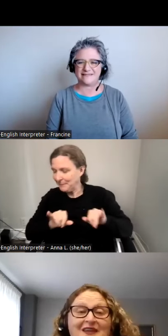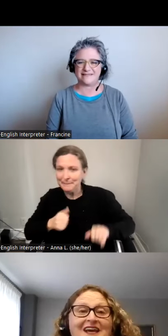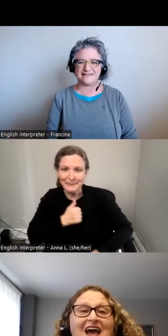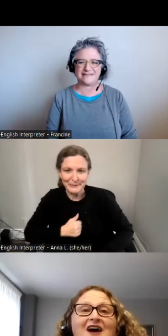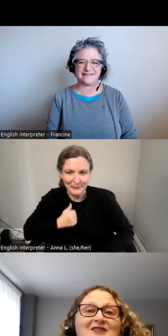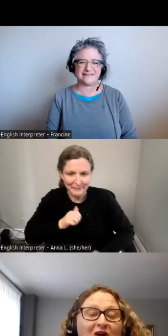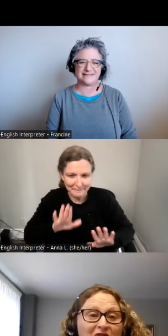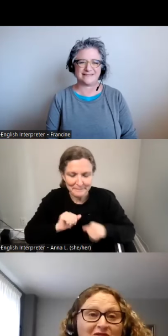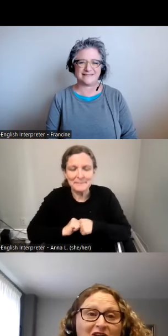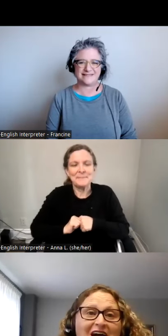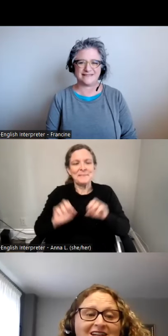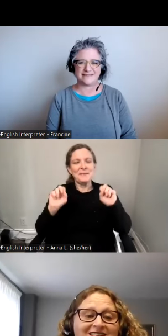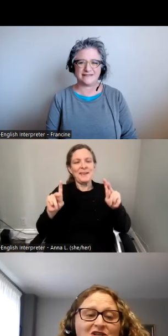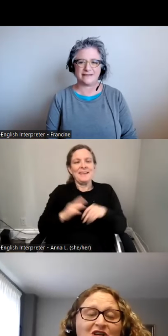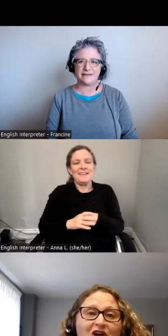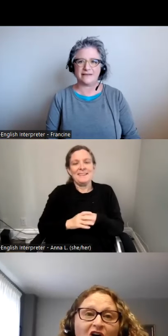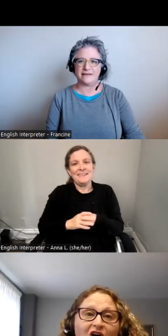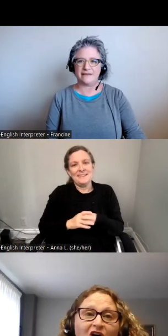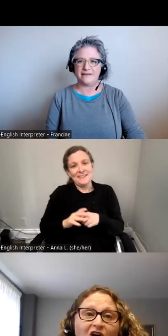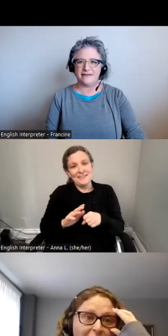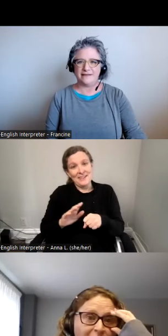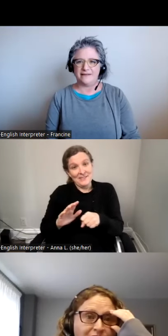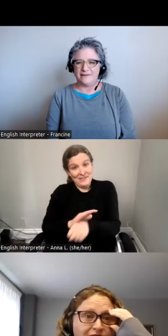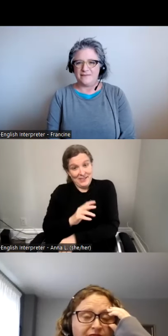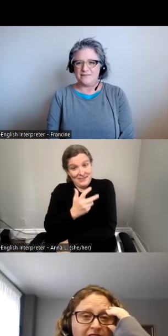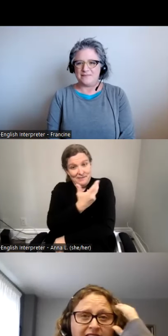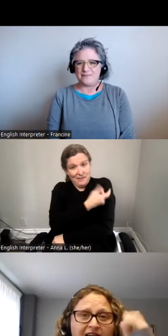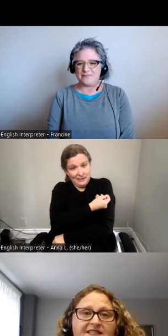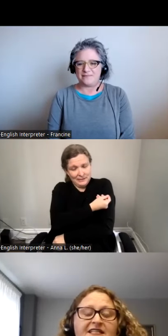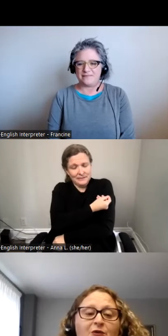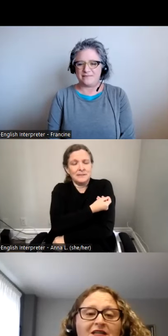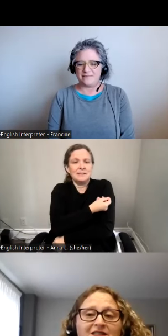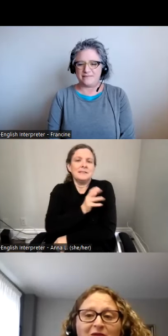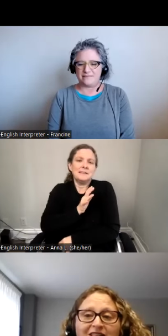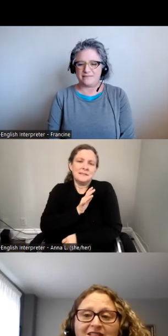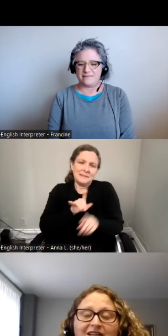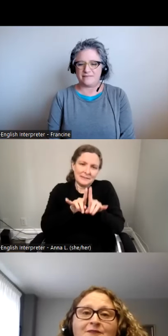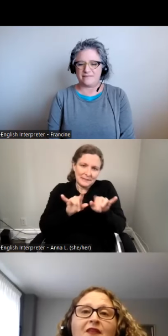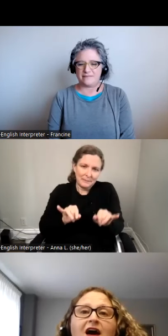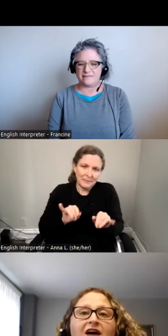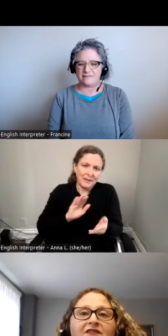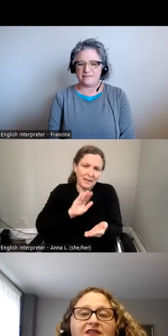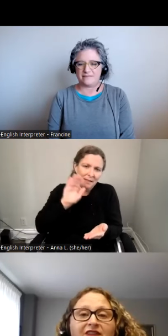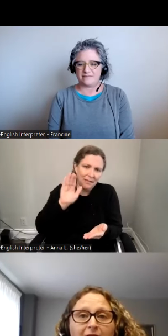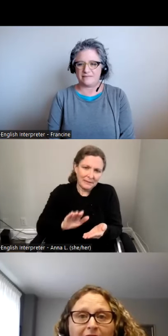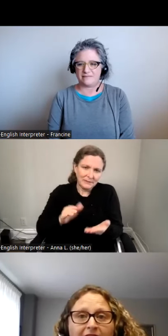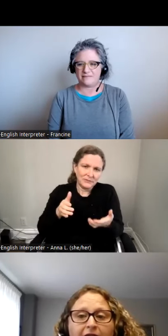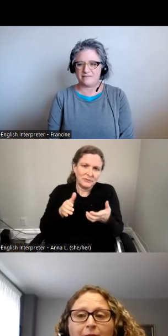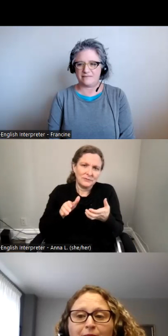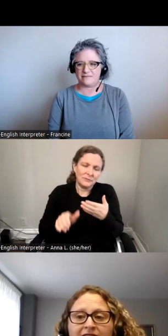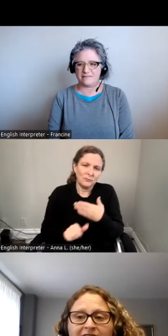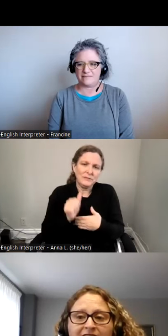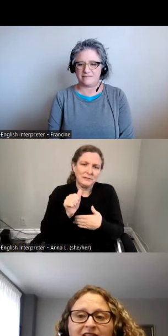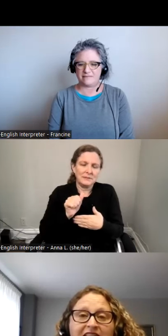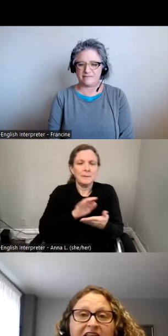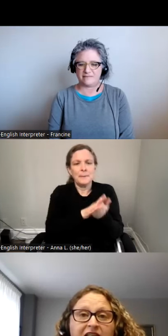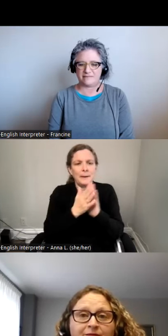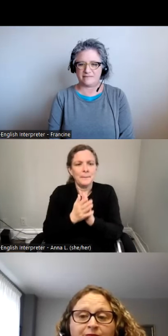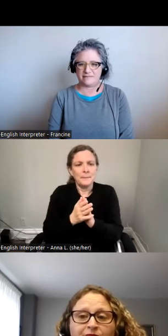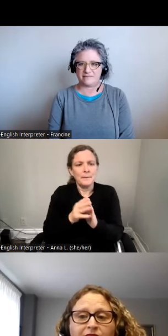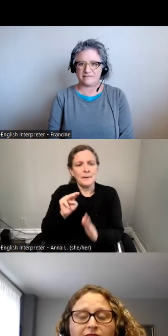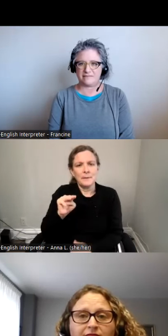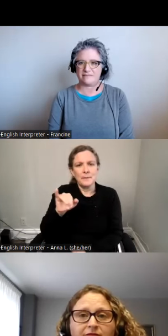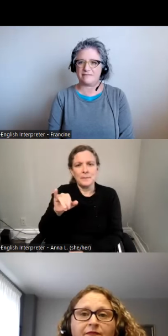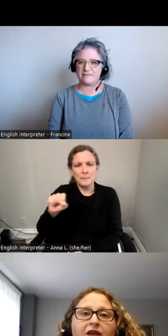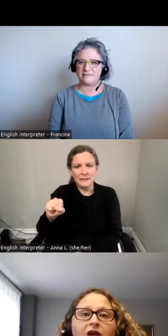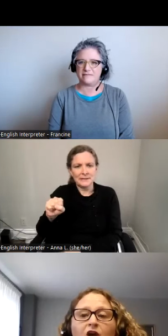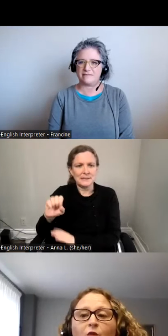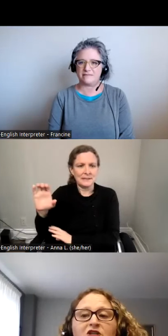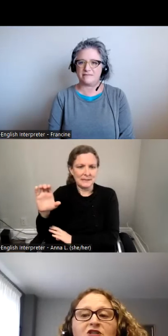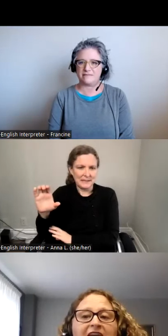I apologize for that I couldn't find my mute Button in enough time.